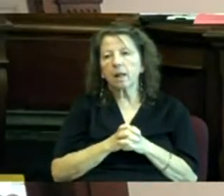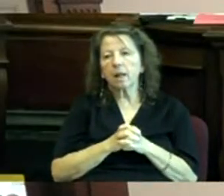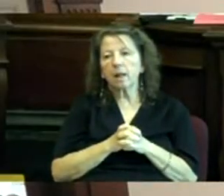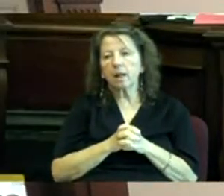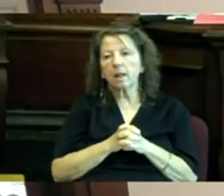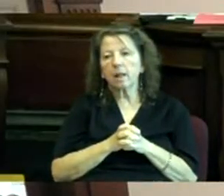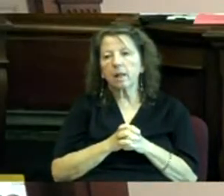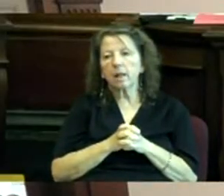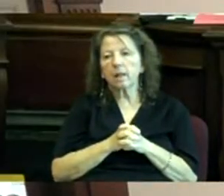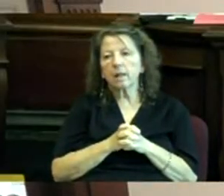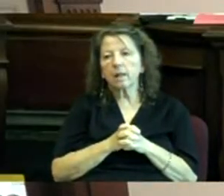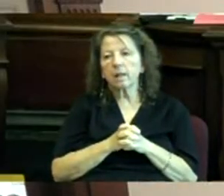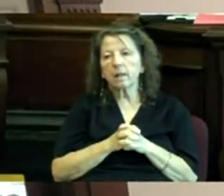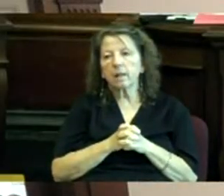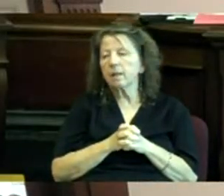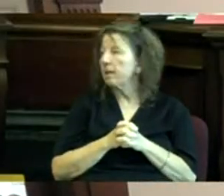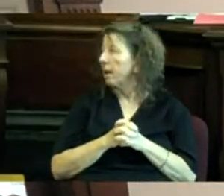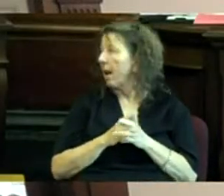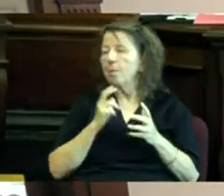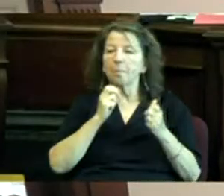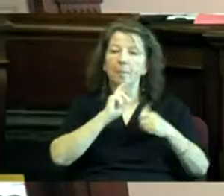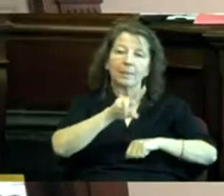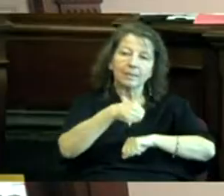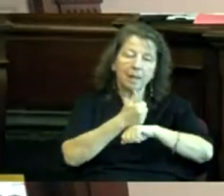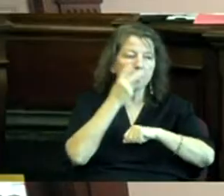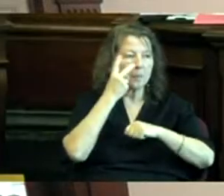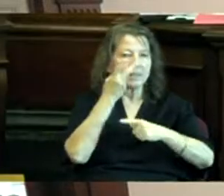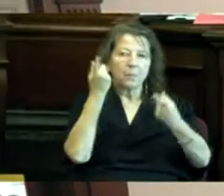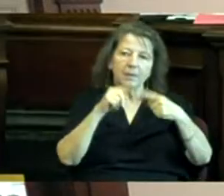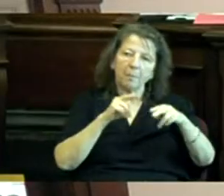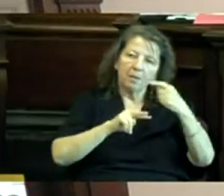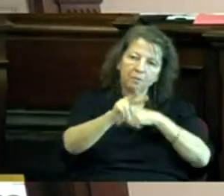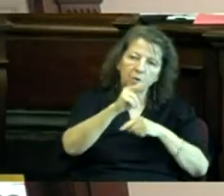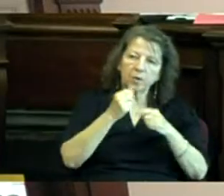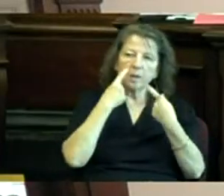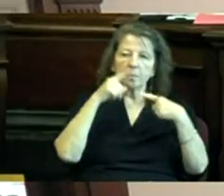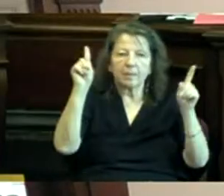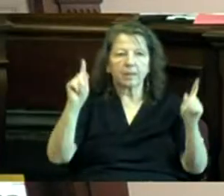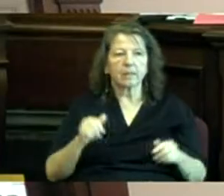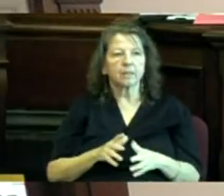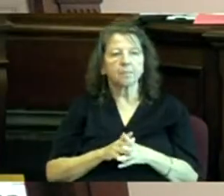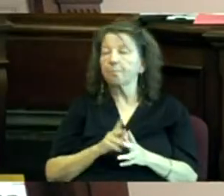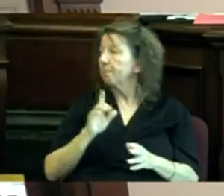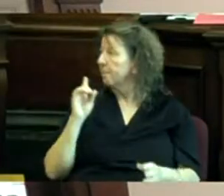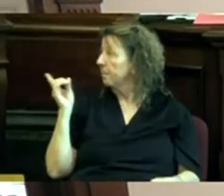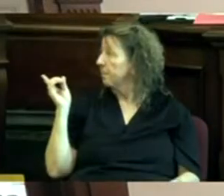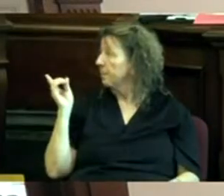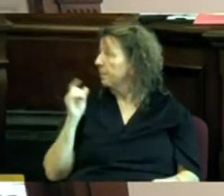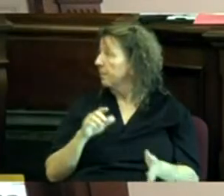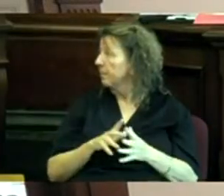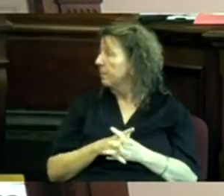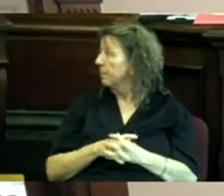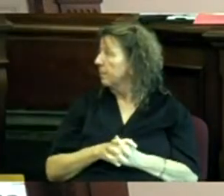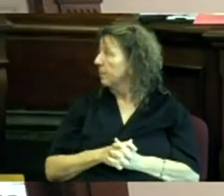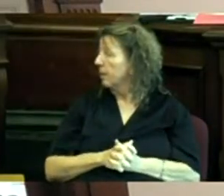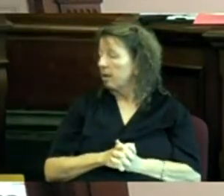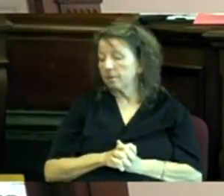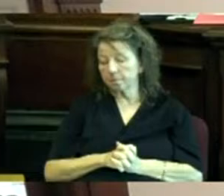across the community. In a time when these buildings would normally sit empty and do